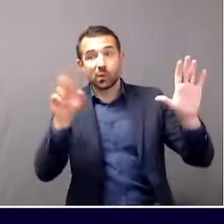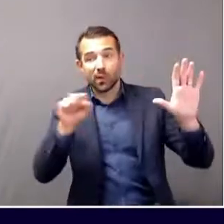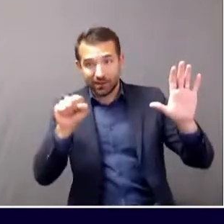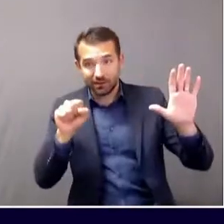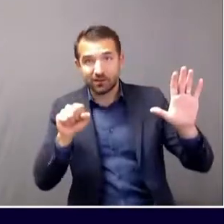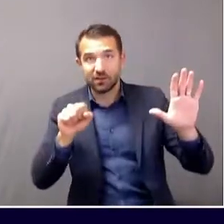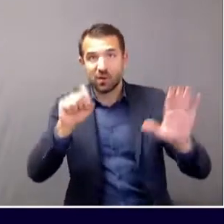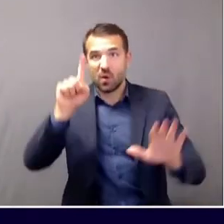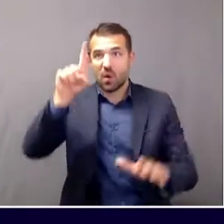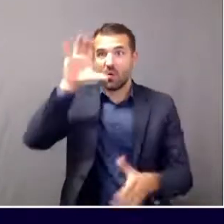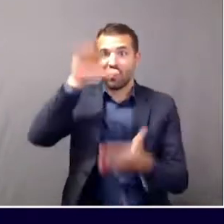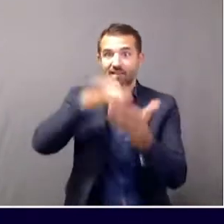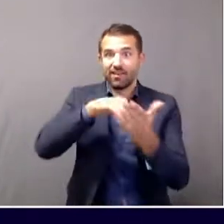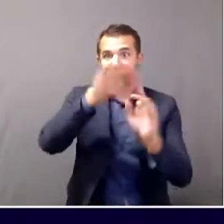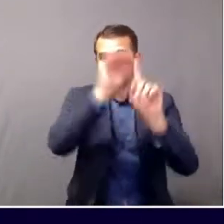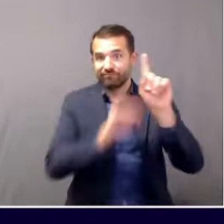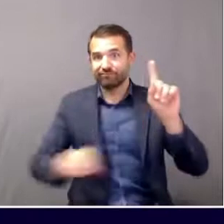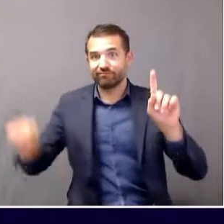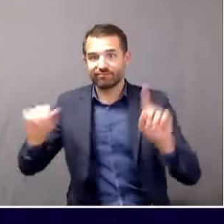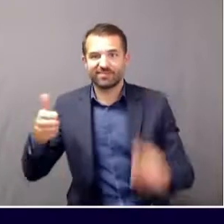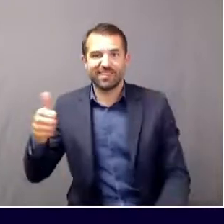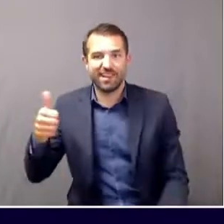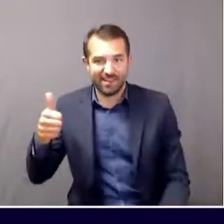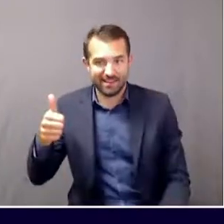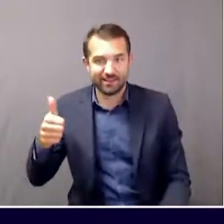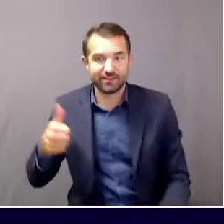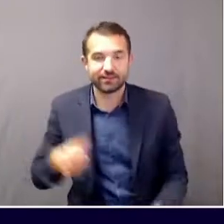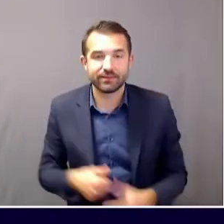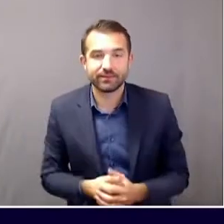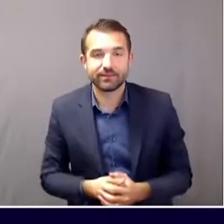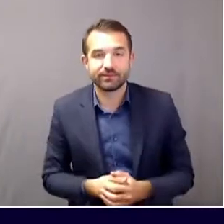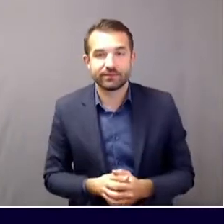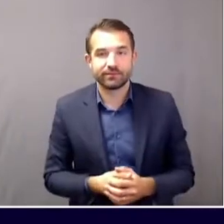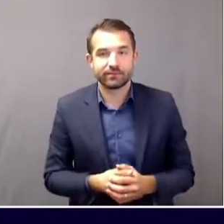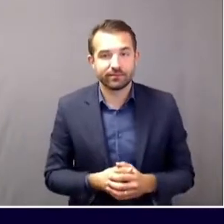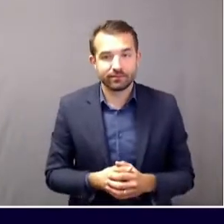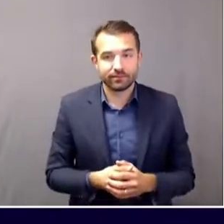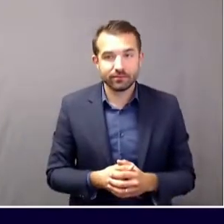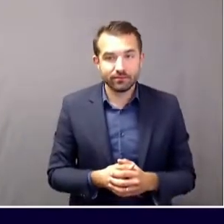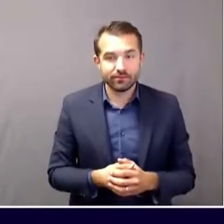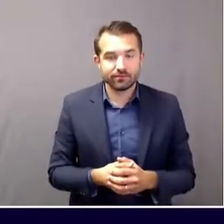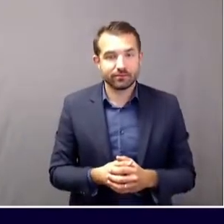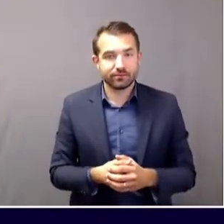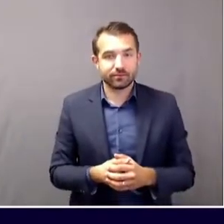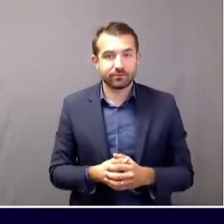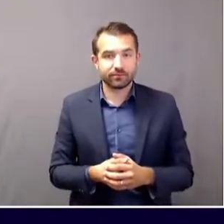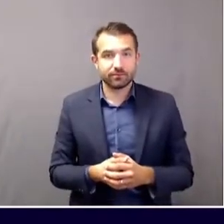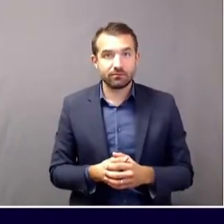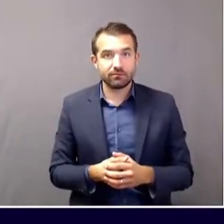roughly ten hospitalizations for every hundred thousand